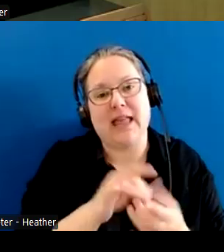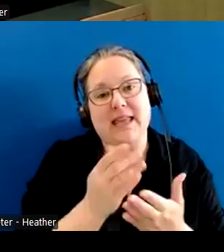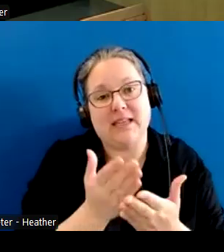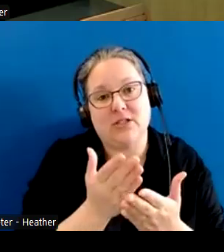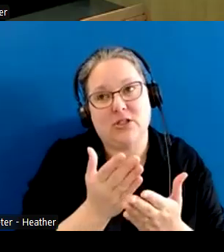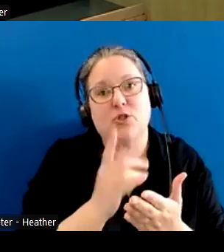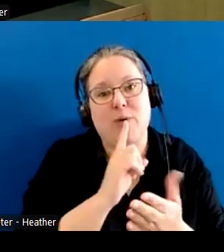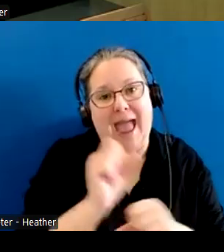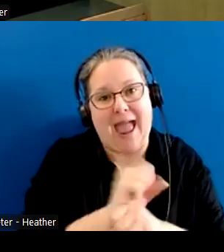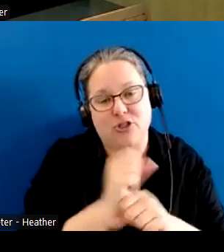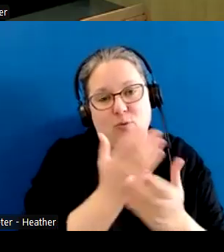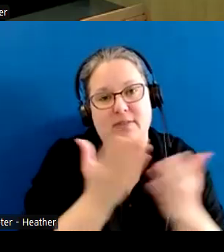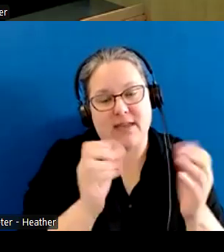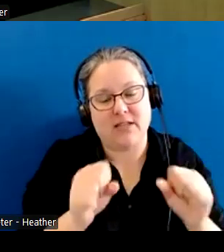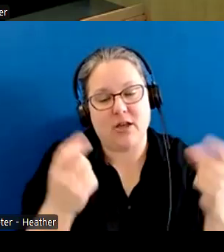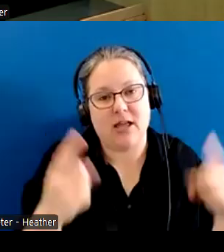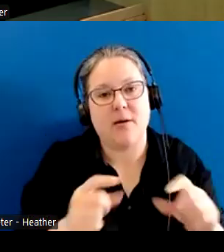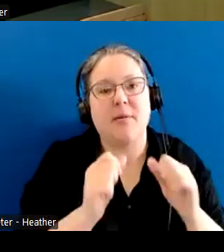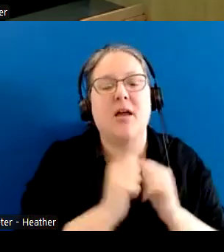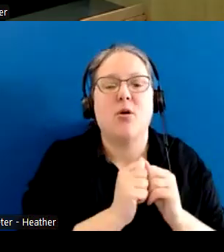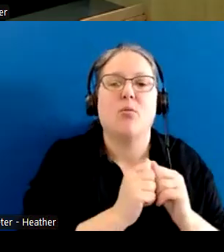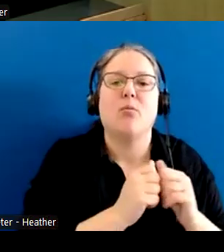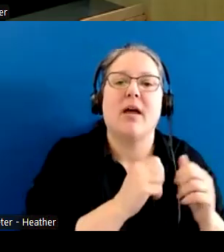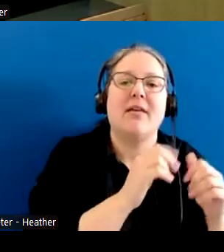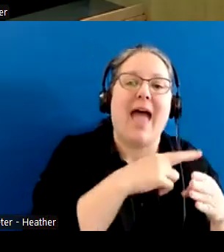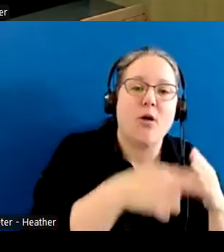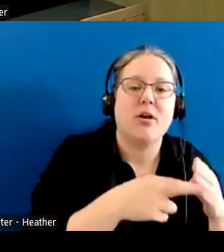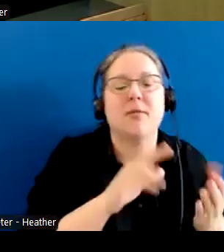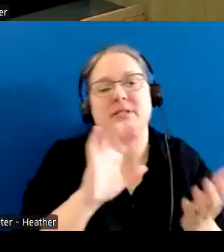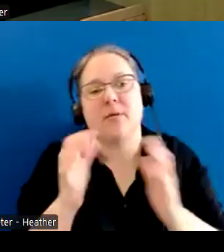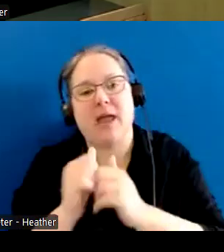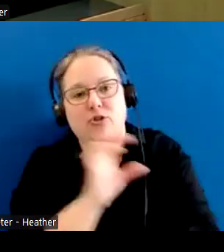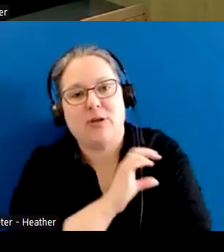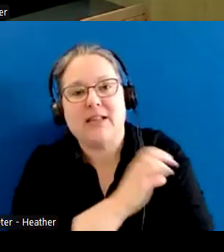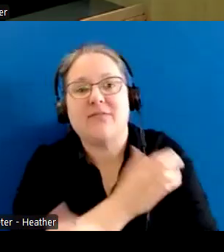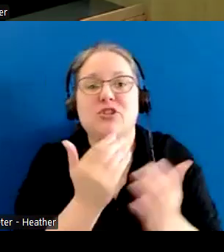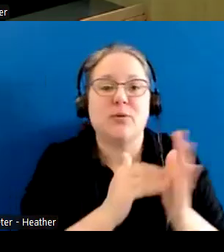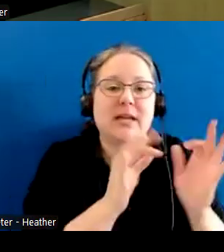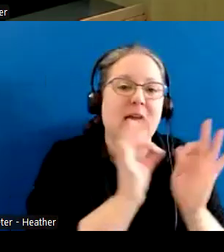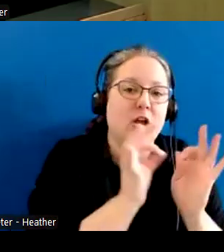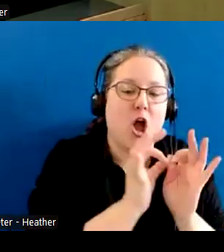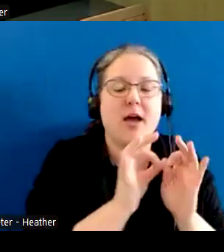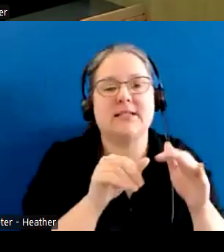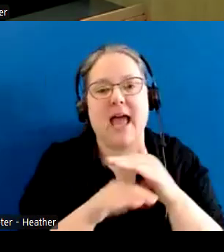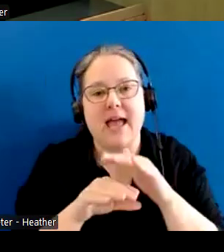placing value on the implementation outcomes over clinical. Uh so again cost, access, reach,